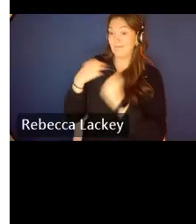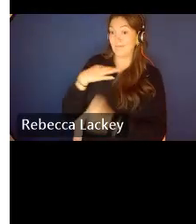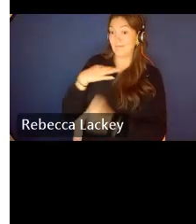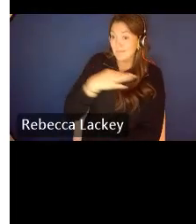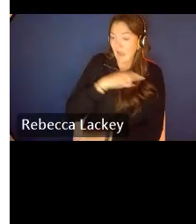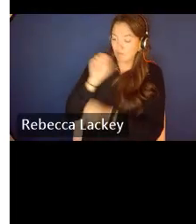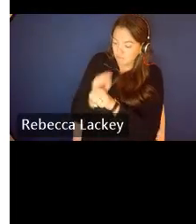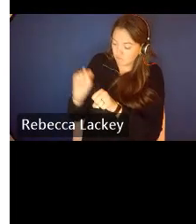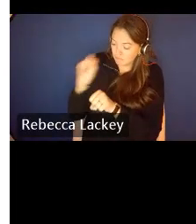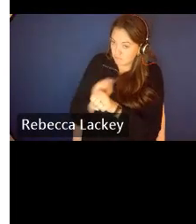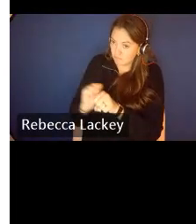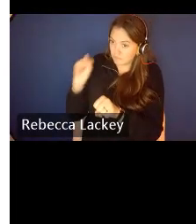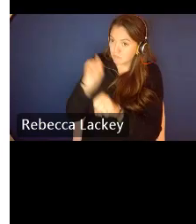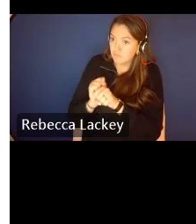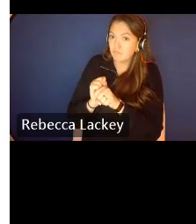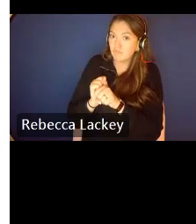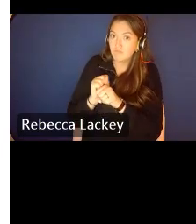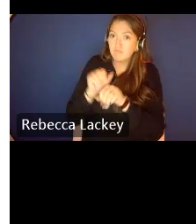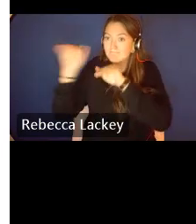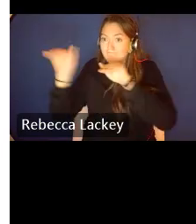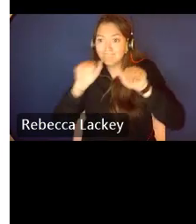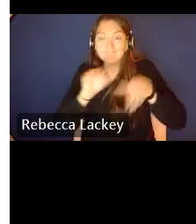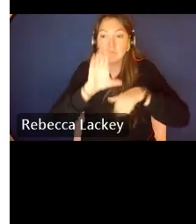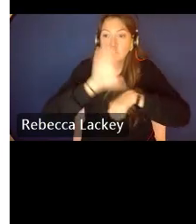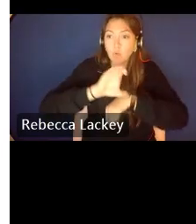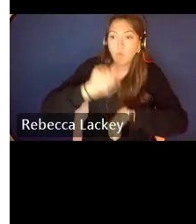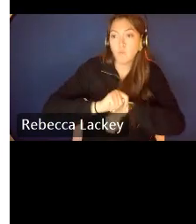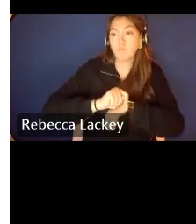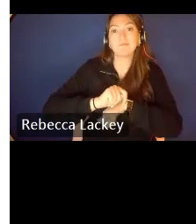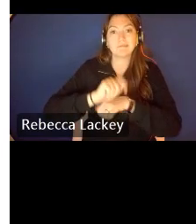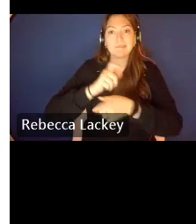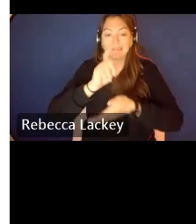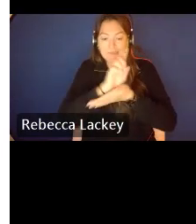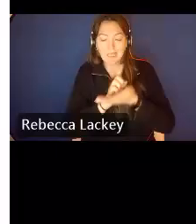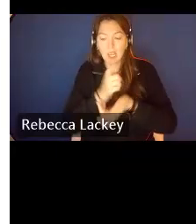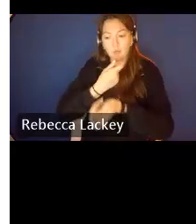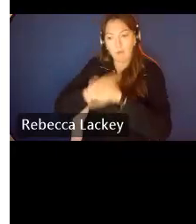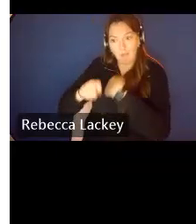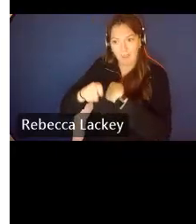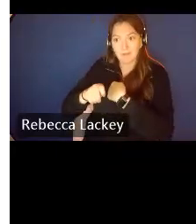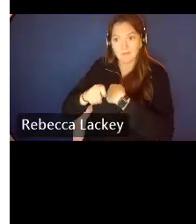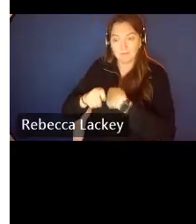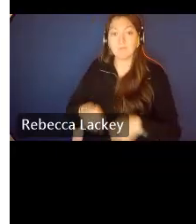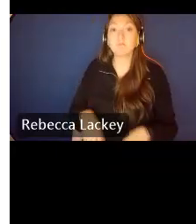diligently to solicit for a consultant to design and replace the structure. This effort started